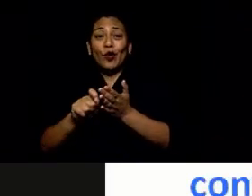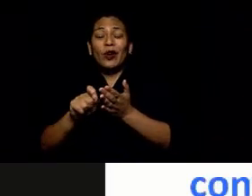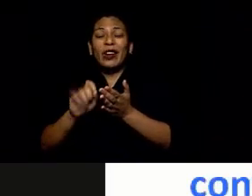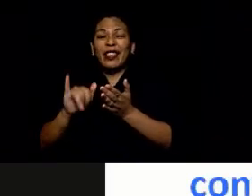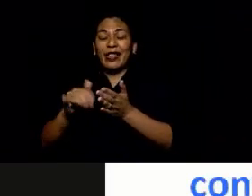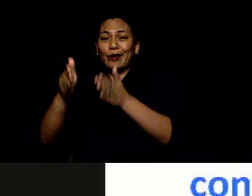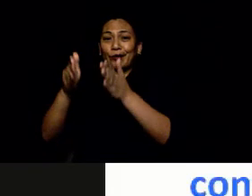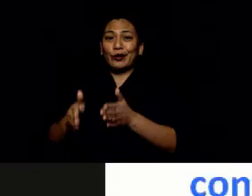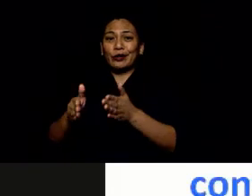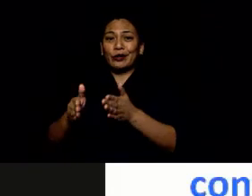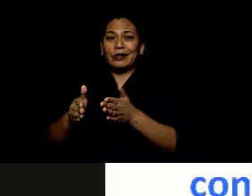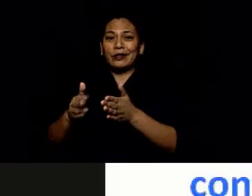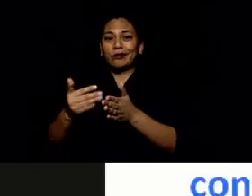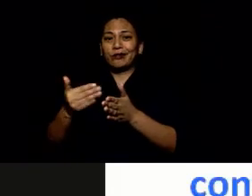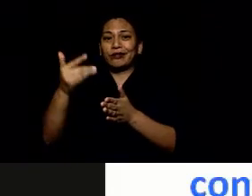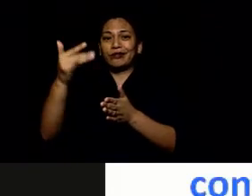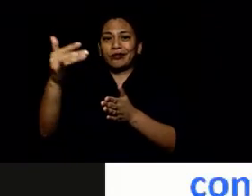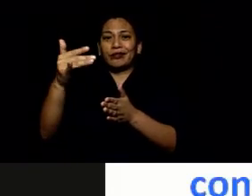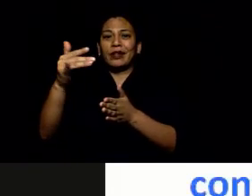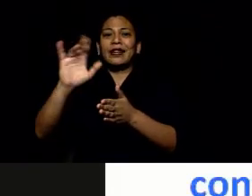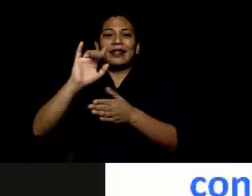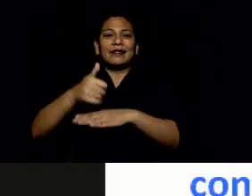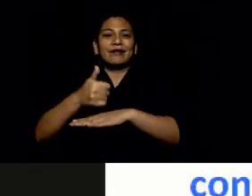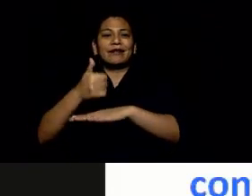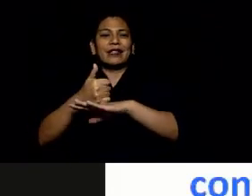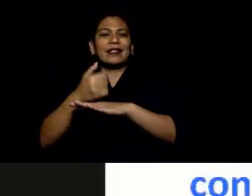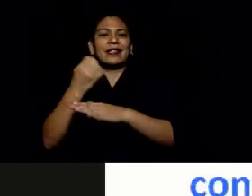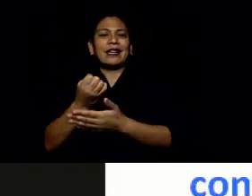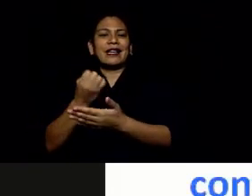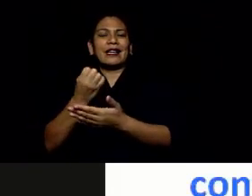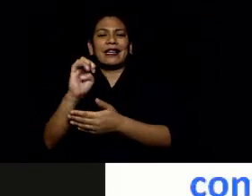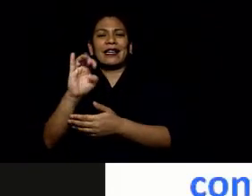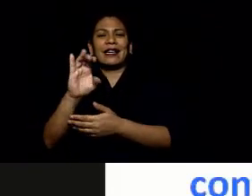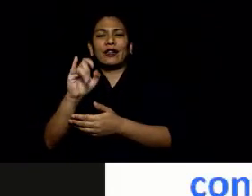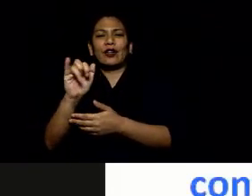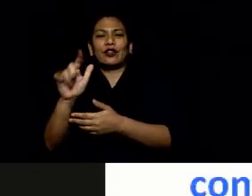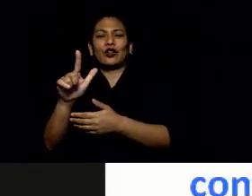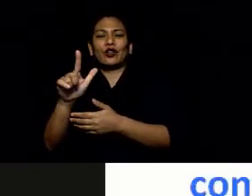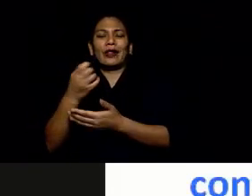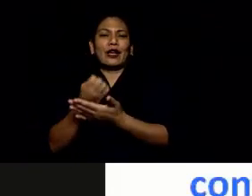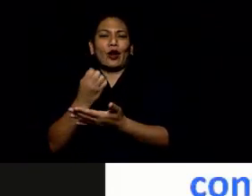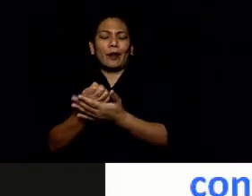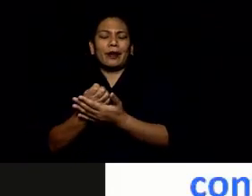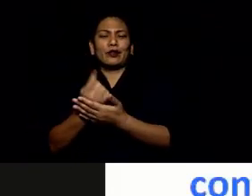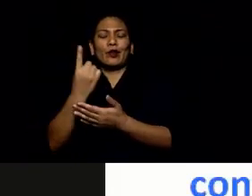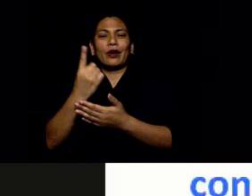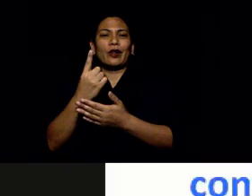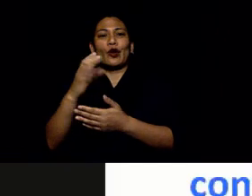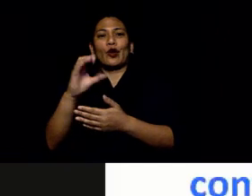found a ecological economics, or one was one of the cofounders Herman Daly.